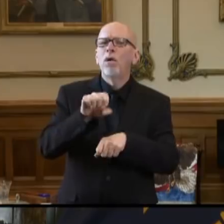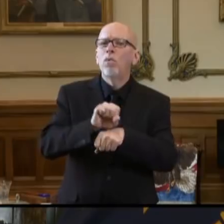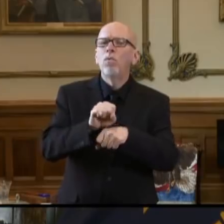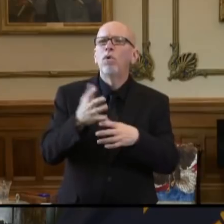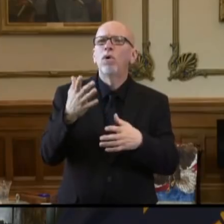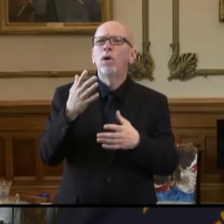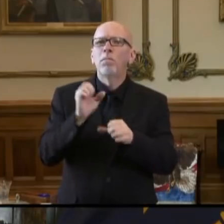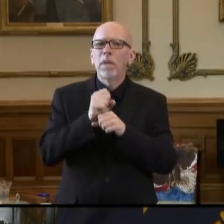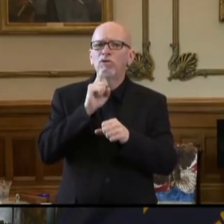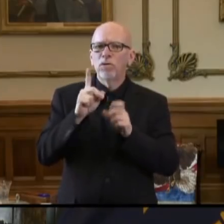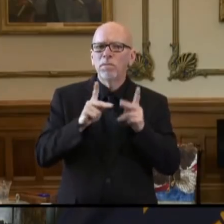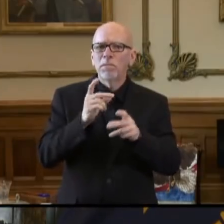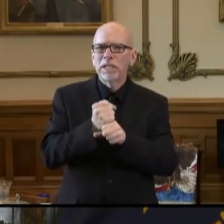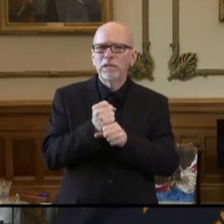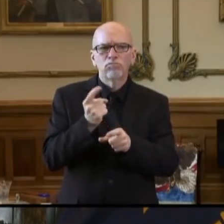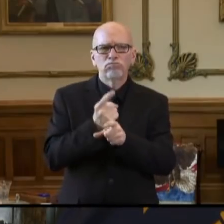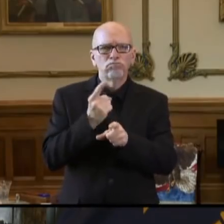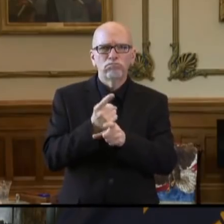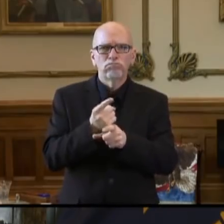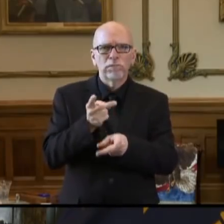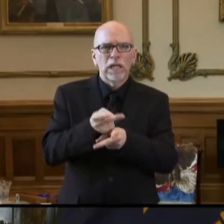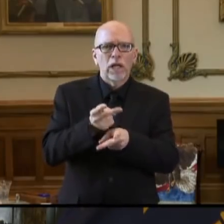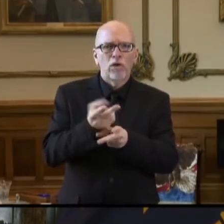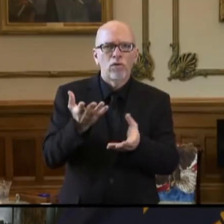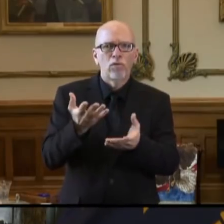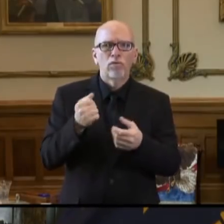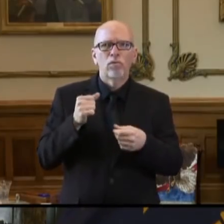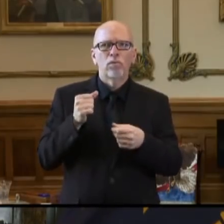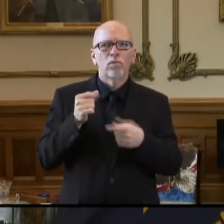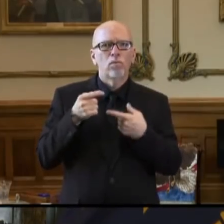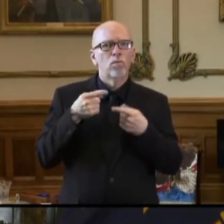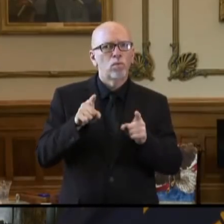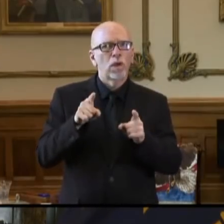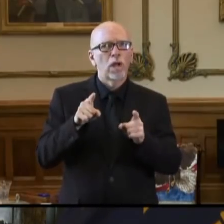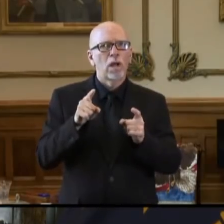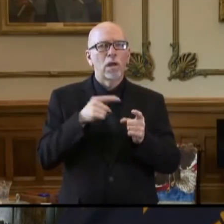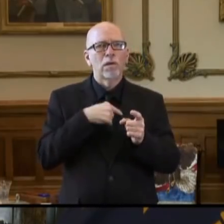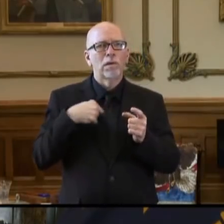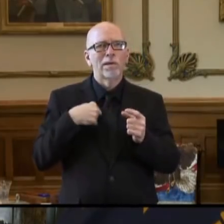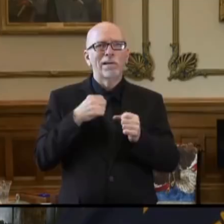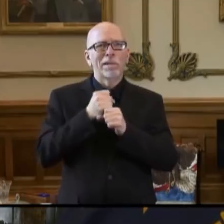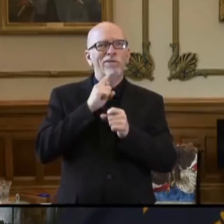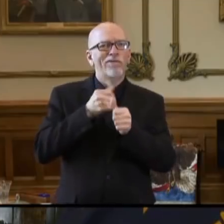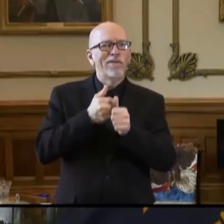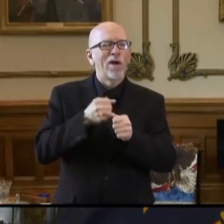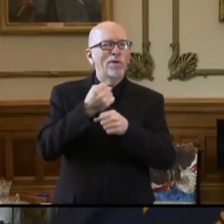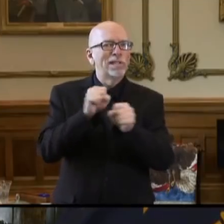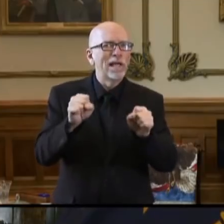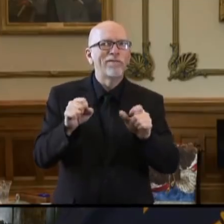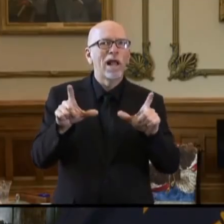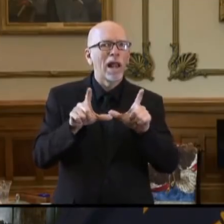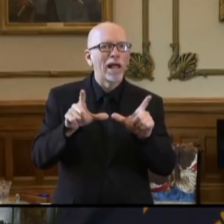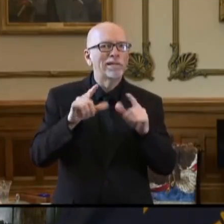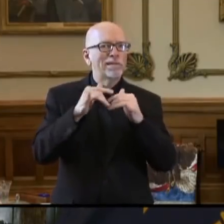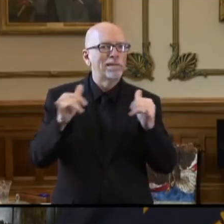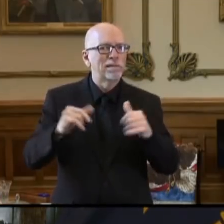STUDENTS BEING ABLE TO PRACTICE, WHAT SORT OF PRACTICE ARE WE TALKING ABOUT? HOW ARE WE GOING TO ENSURE THAT PEOPLE ARE GETTING THE CARE THEY NEED